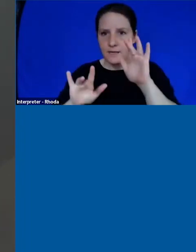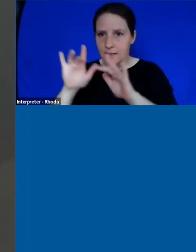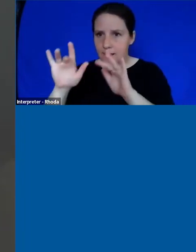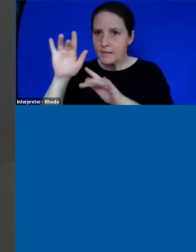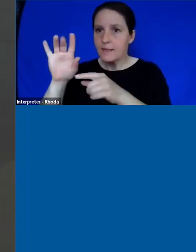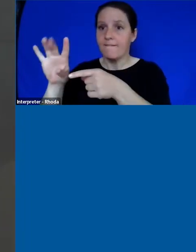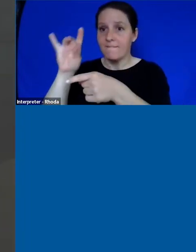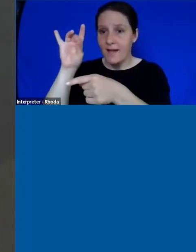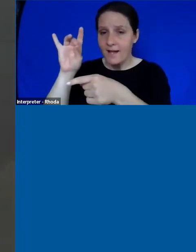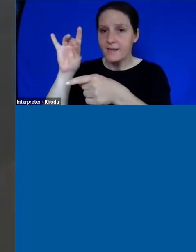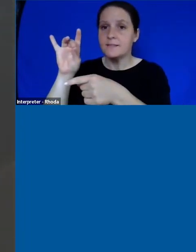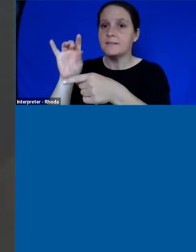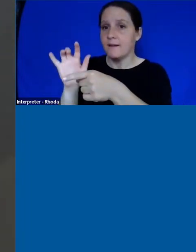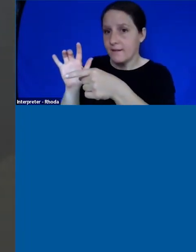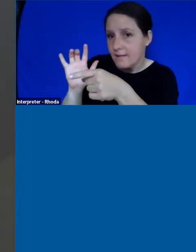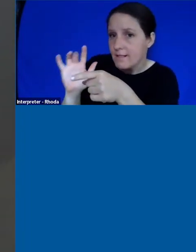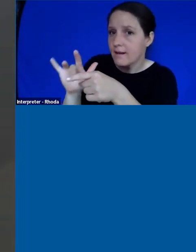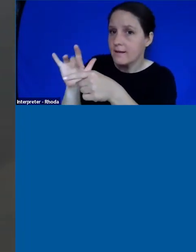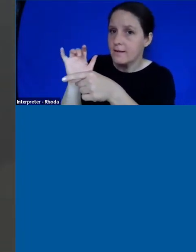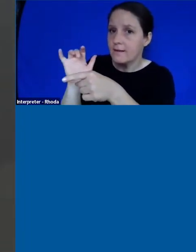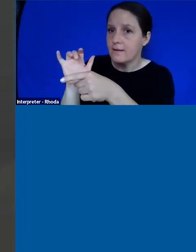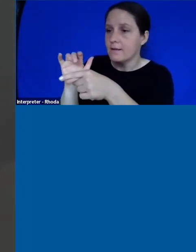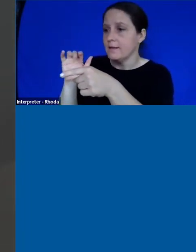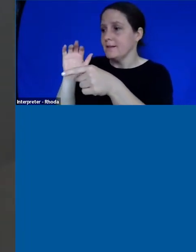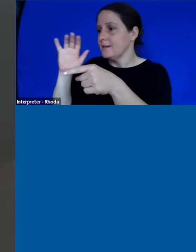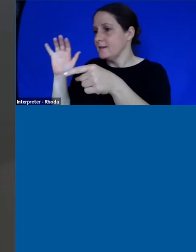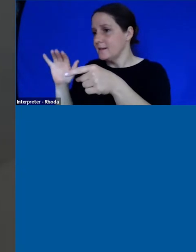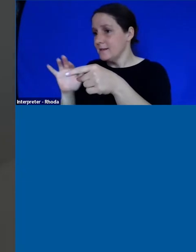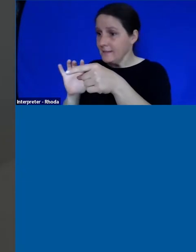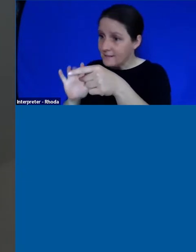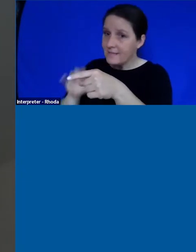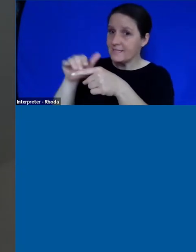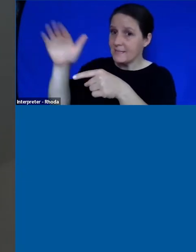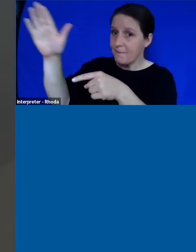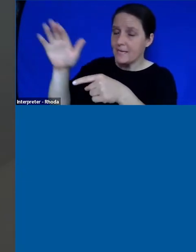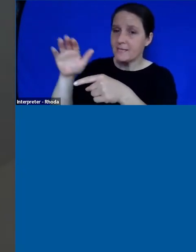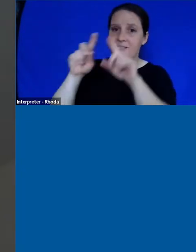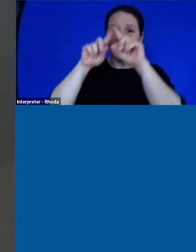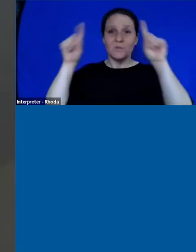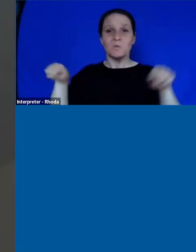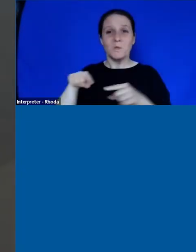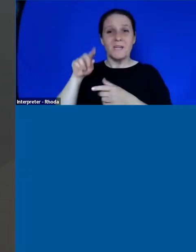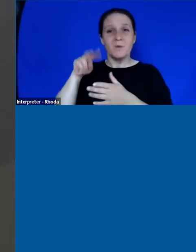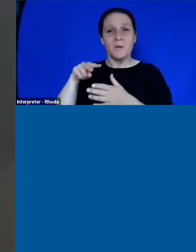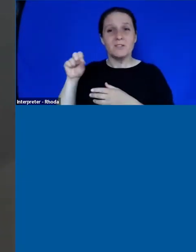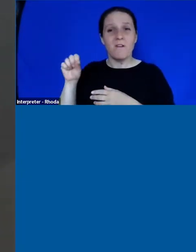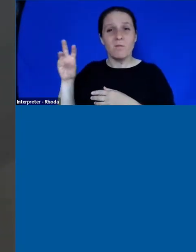because these weren't very accessible forms. They weren't done in a way that a screen reader user could get through them really quickly.